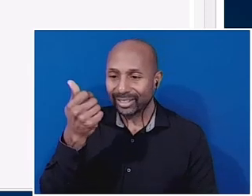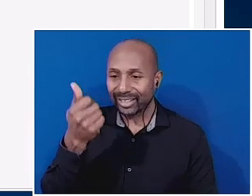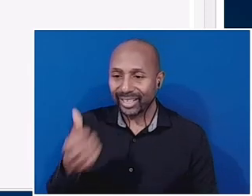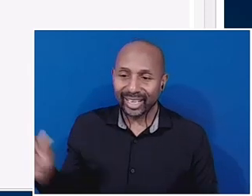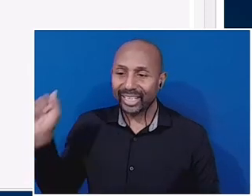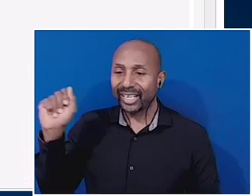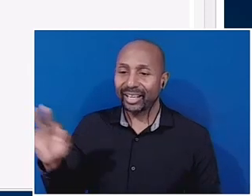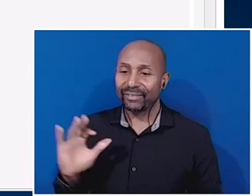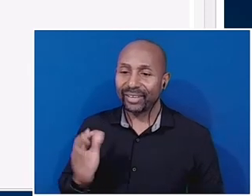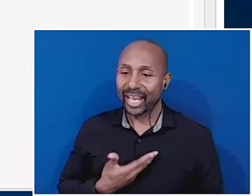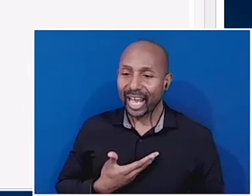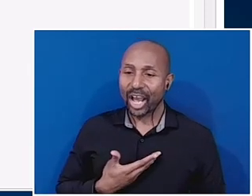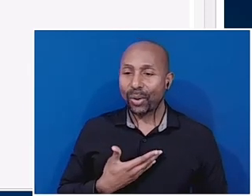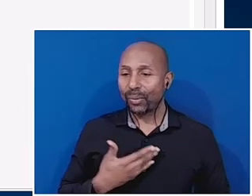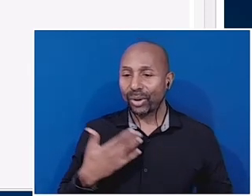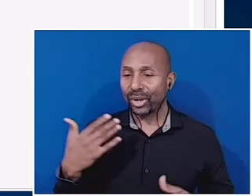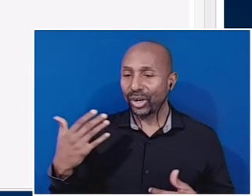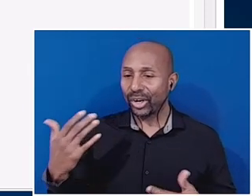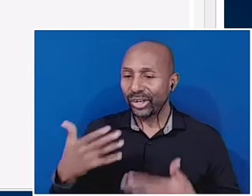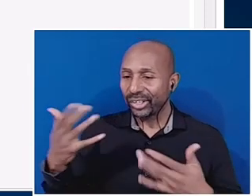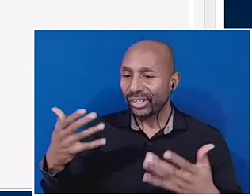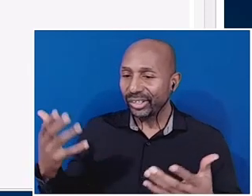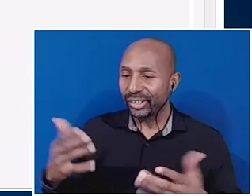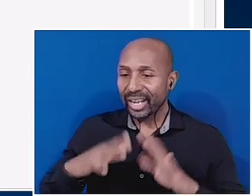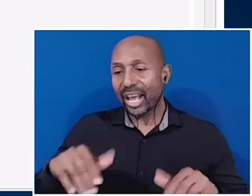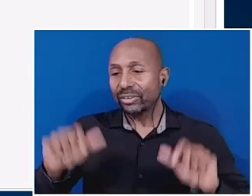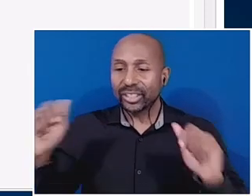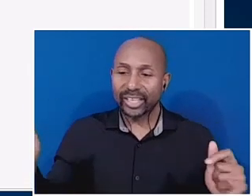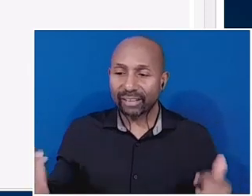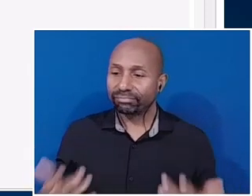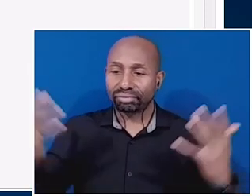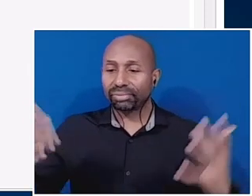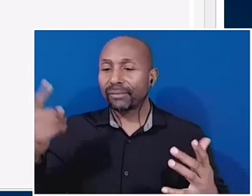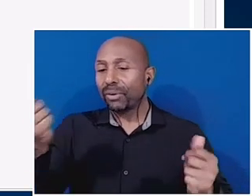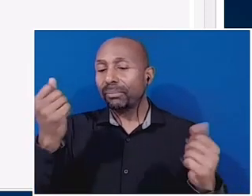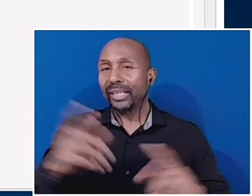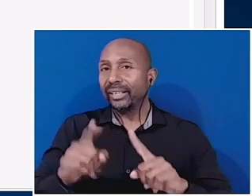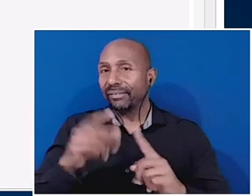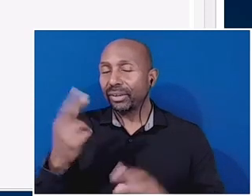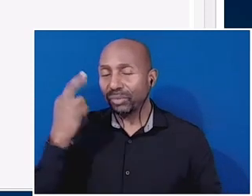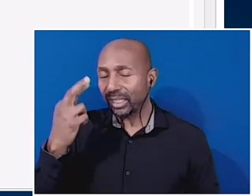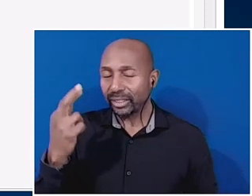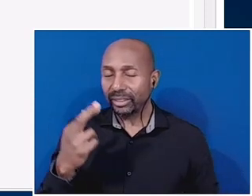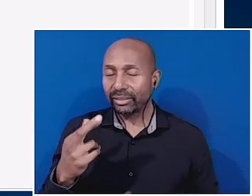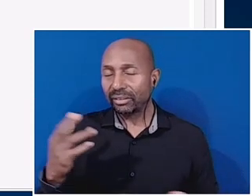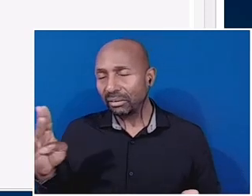the same place, but it is extremely unlikely that every institution is in